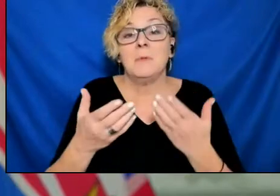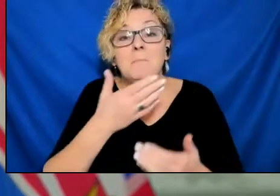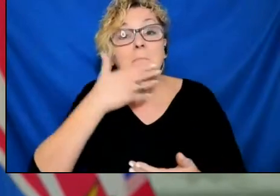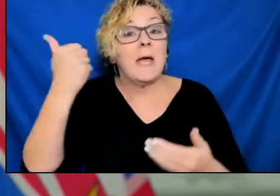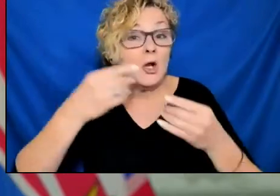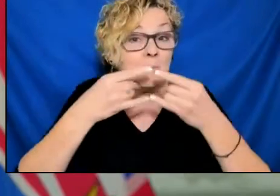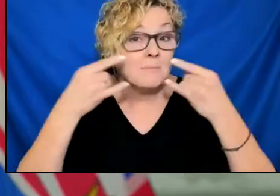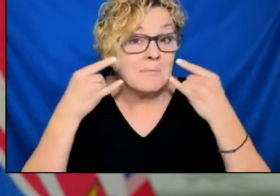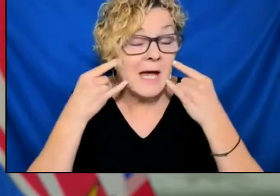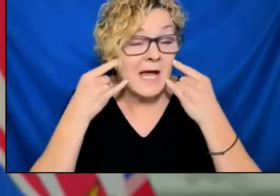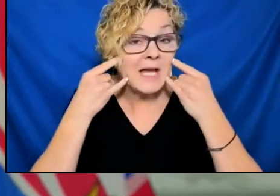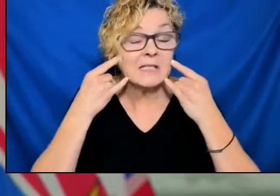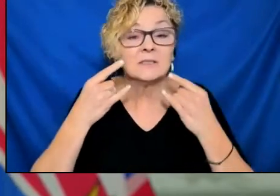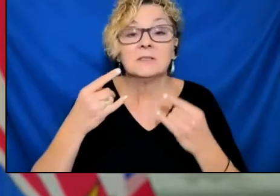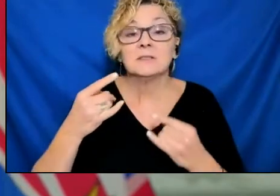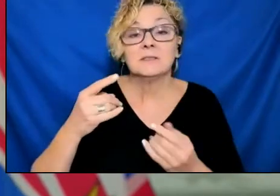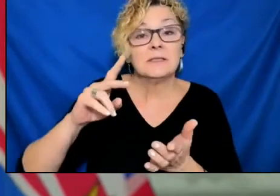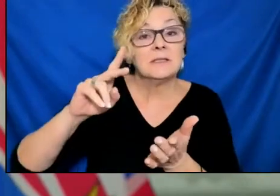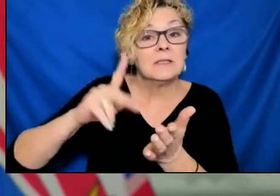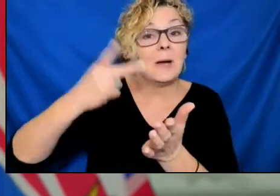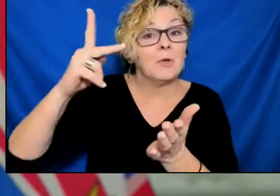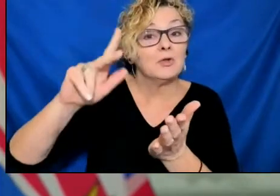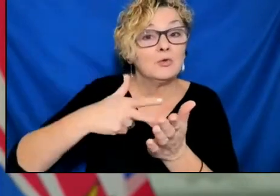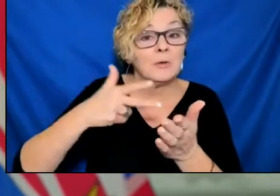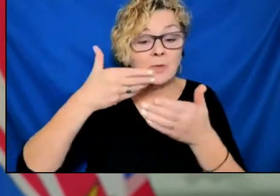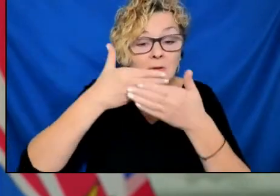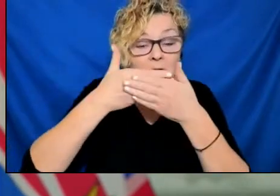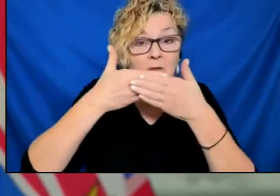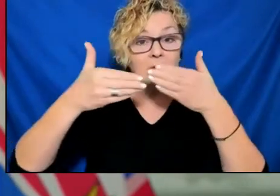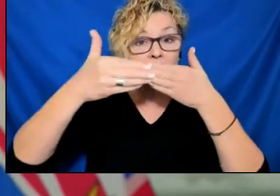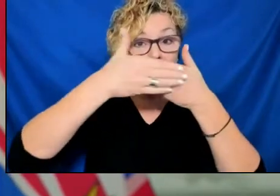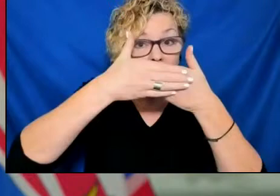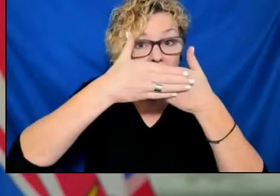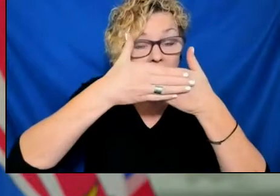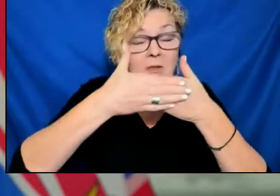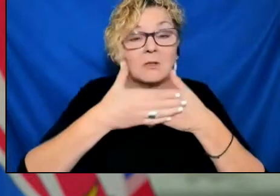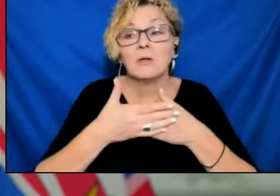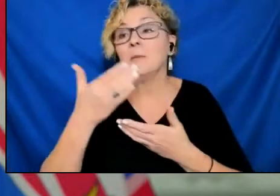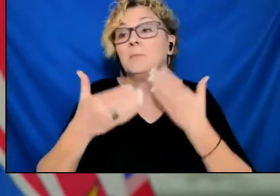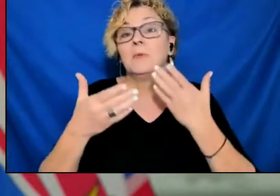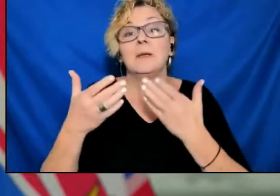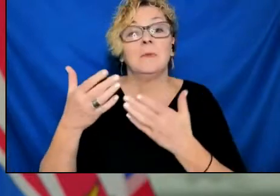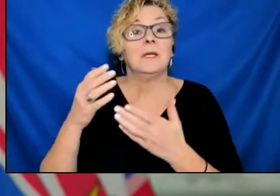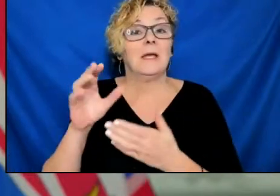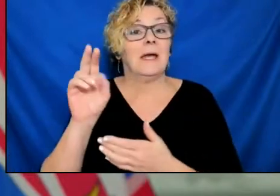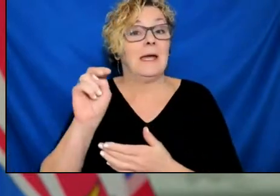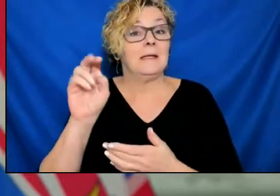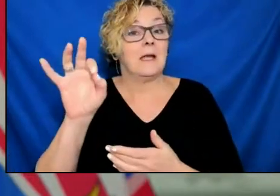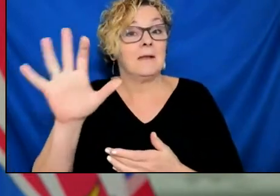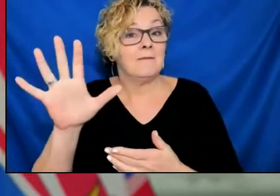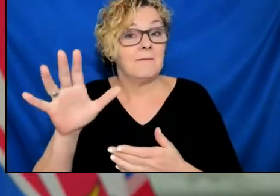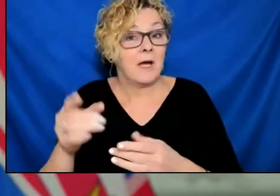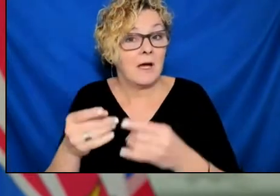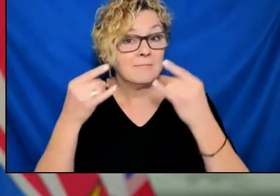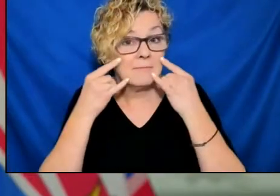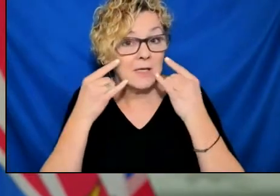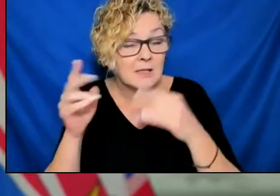three-layer mask or using surgical masks or KN95s in those certain situations where we can't avoid indoor crowded settings.